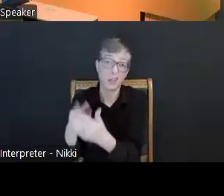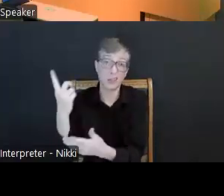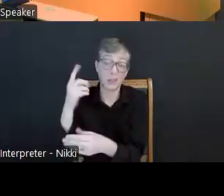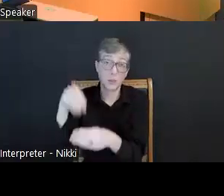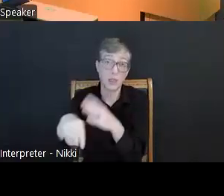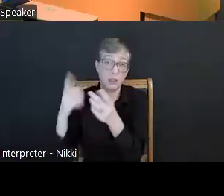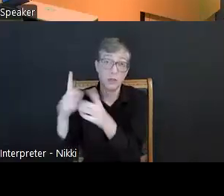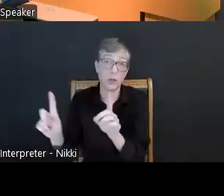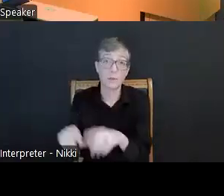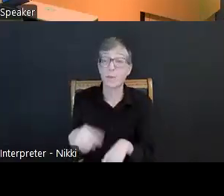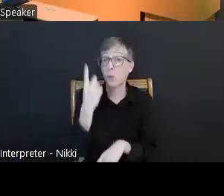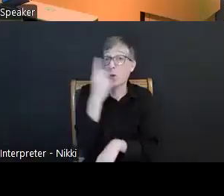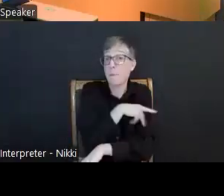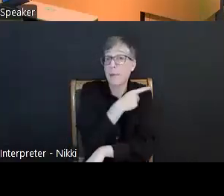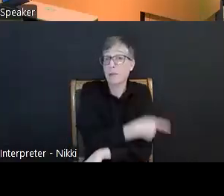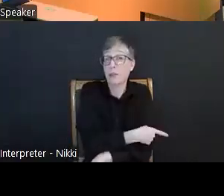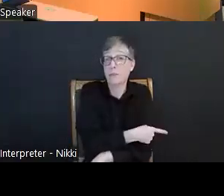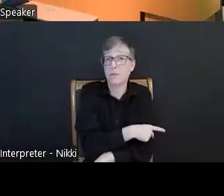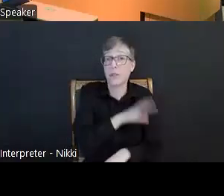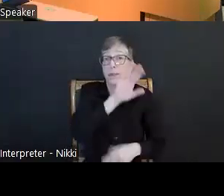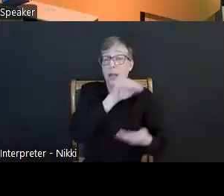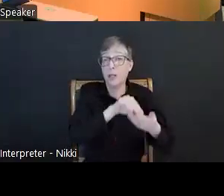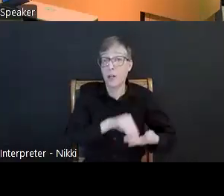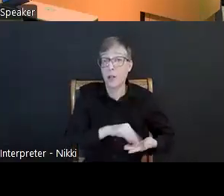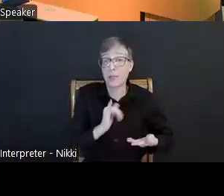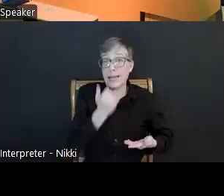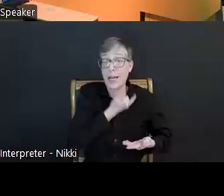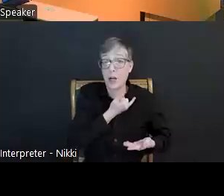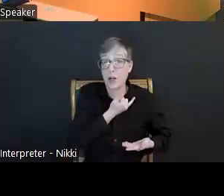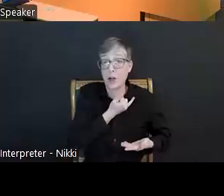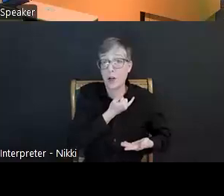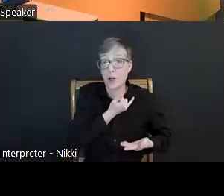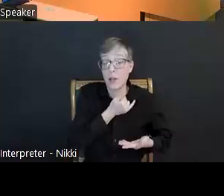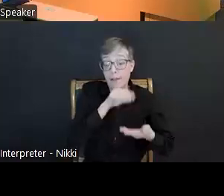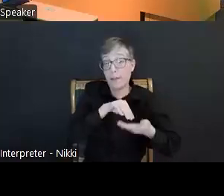notes that said that she was a substance user when her ex actually was and the children were